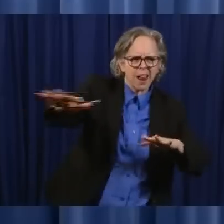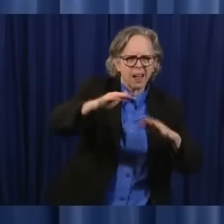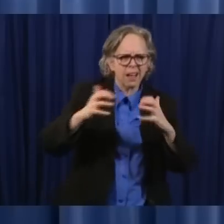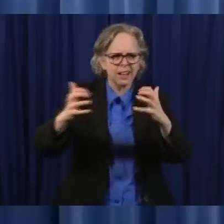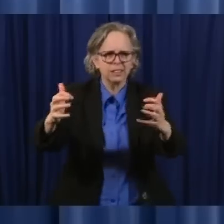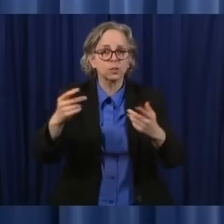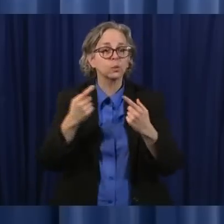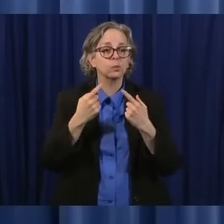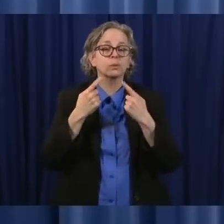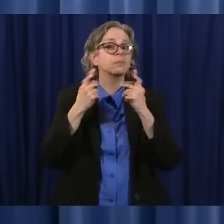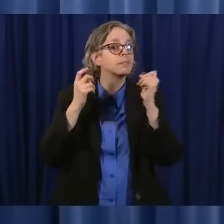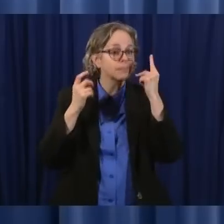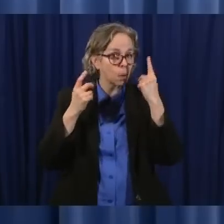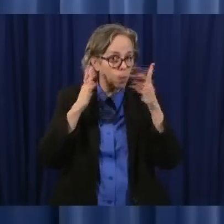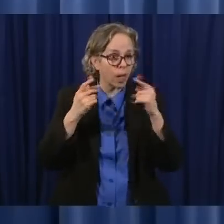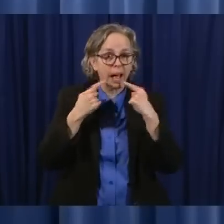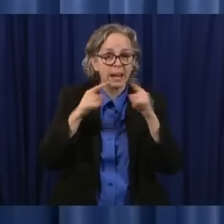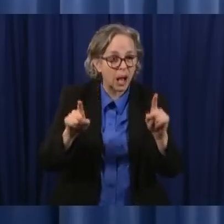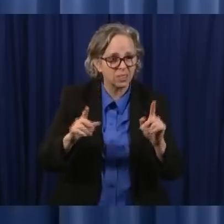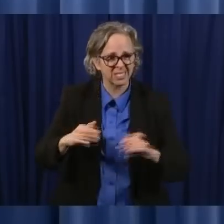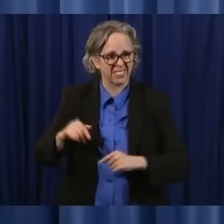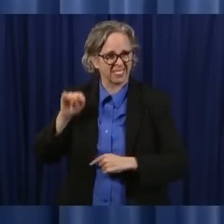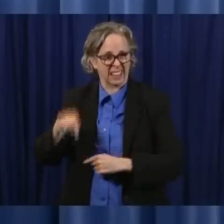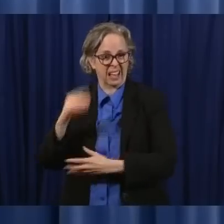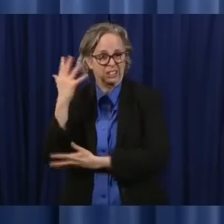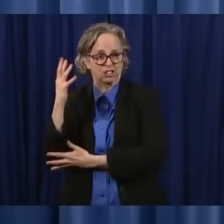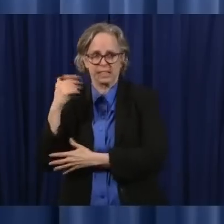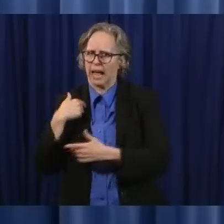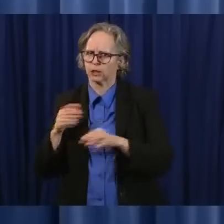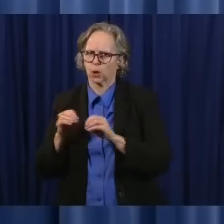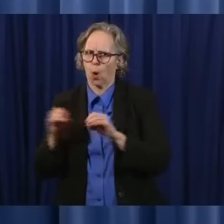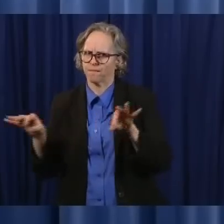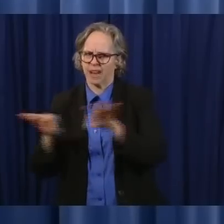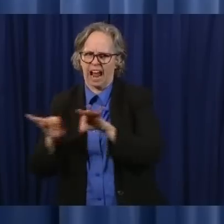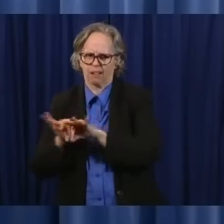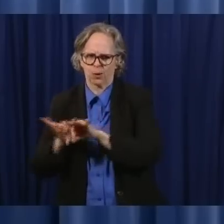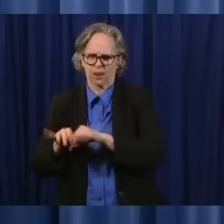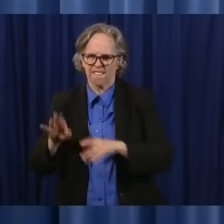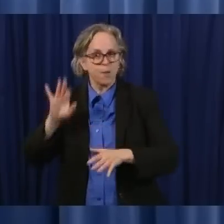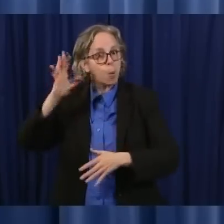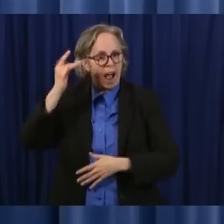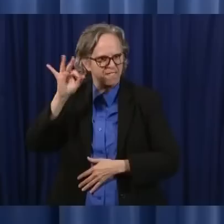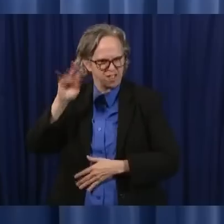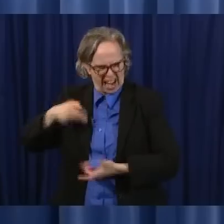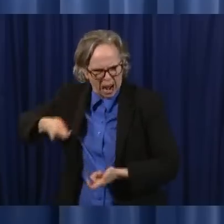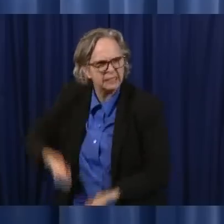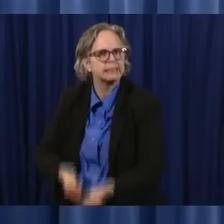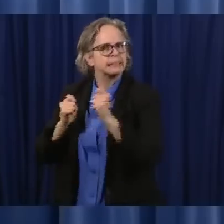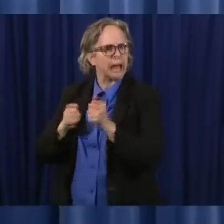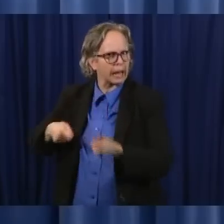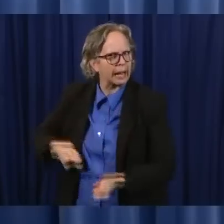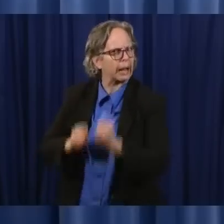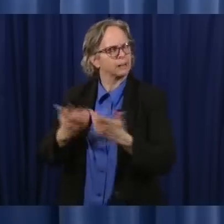A LITTLE FUN TODAY. WE KNOW THIS HAS BEEN ARDUOUS AND TOUGH AND DIFFICULT FOR THE PRESS CORPS. AND BEFORE I ANNOUNCE THIS, I WANT TO TELL THE PRESS CORPS